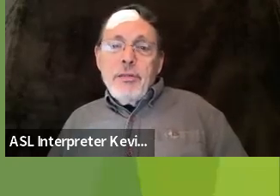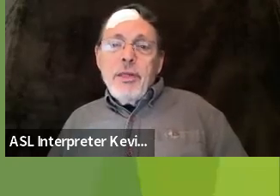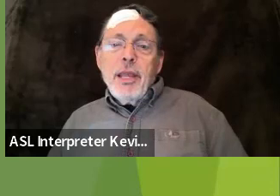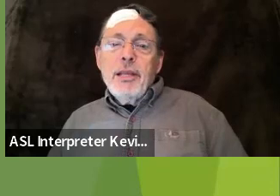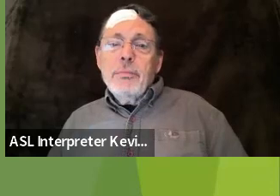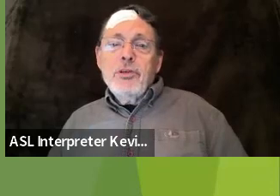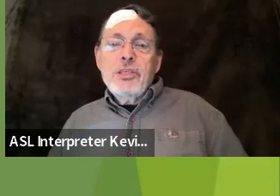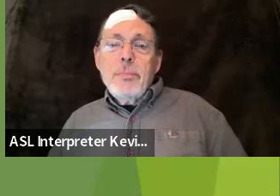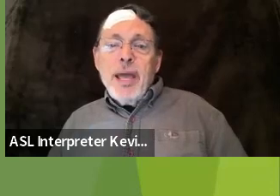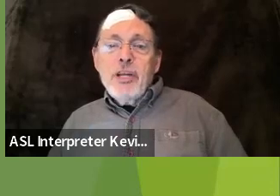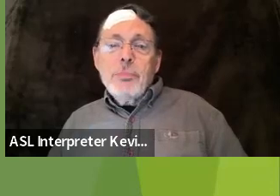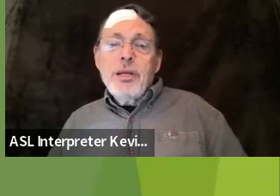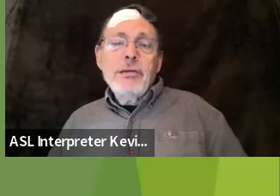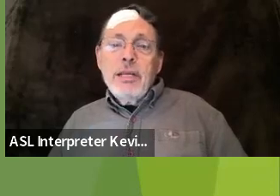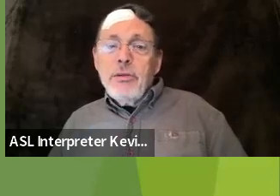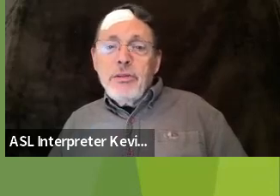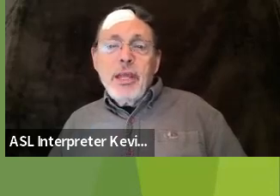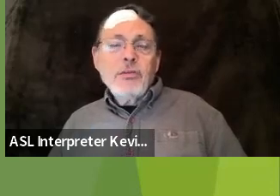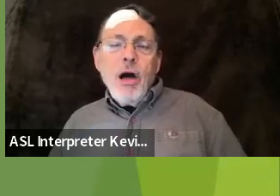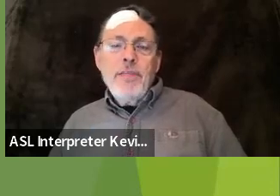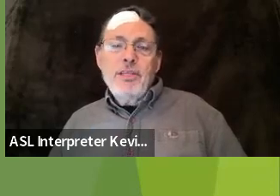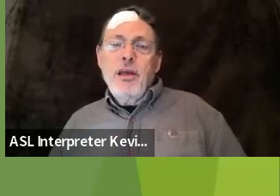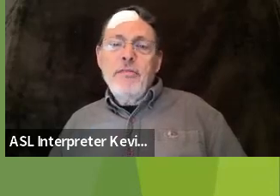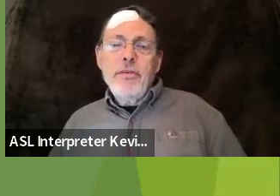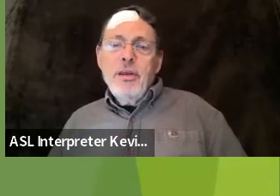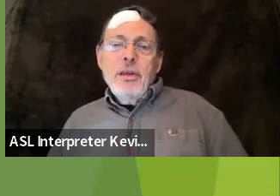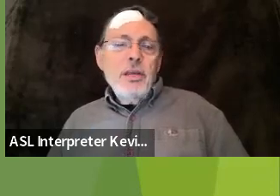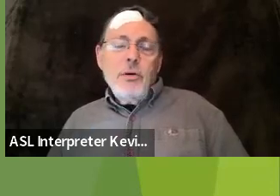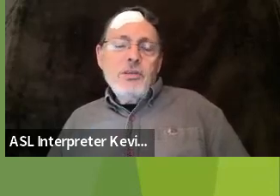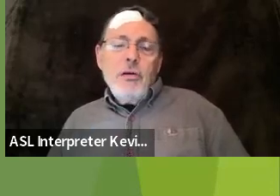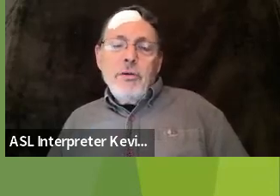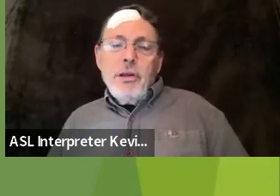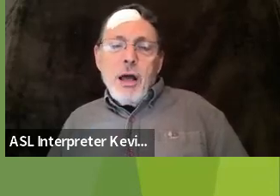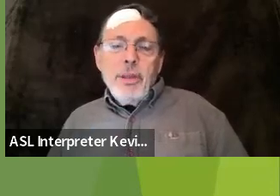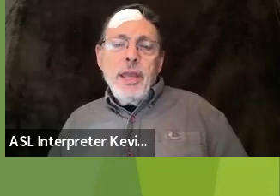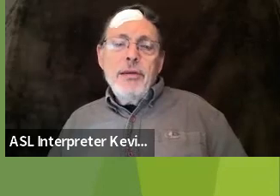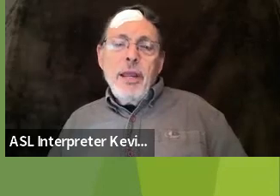things, emergency management, legal things, all of this stuff, it's all very complicated